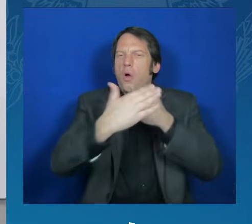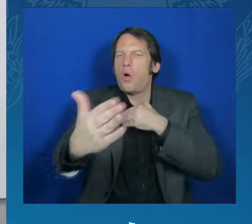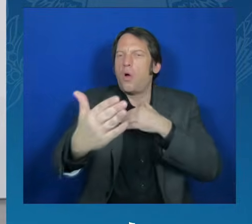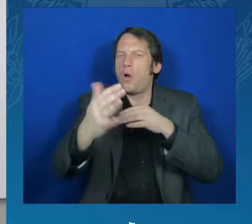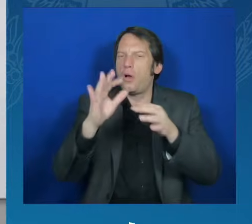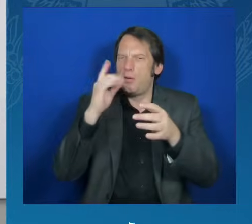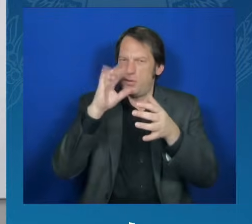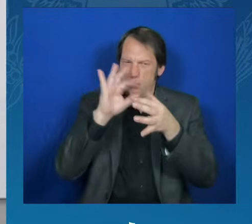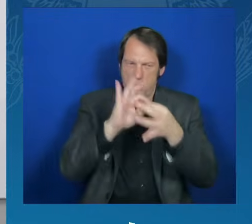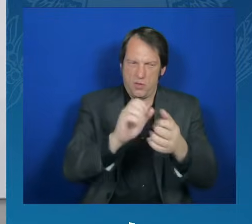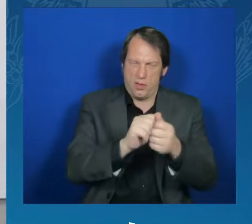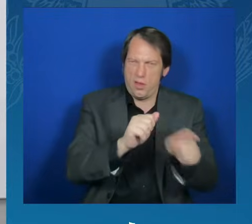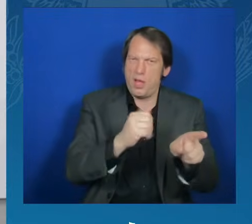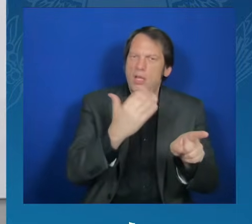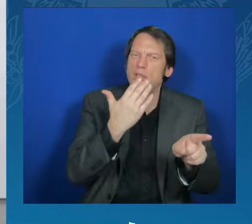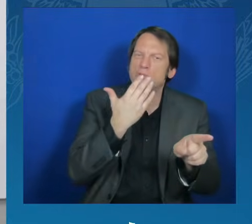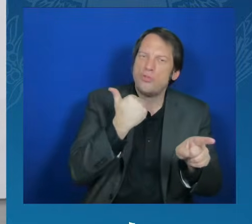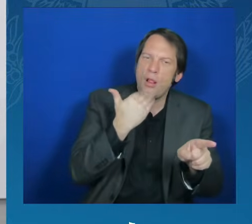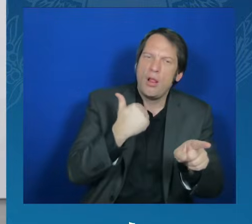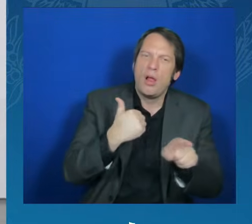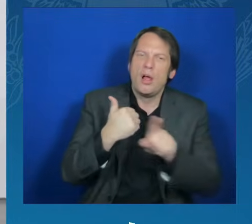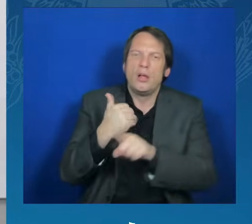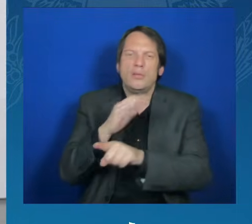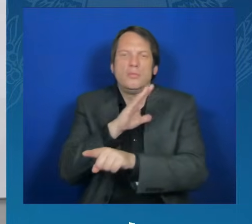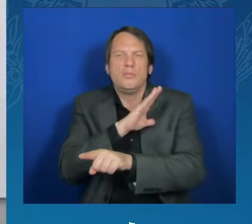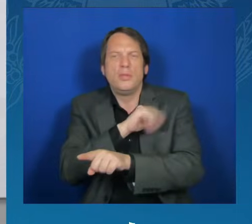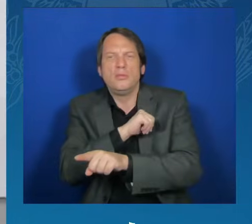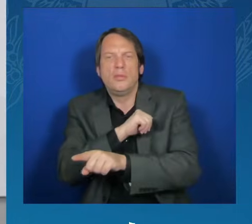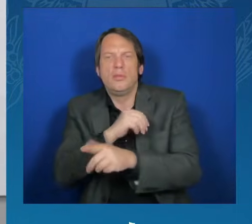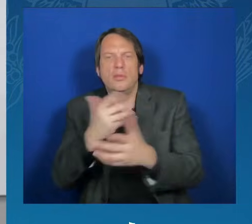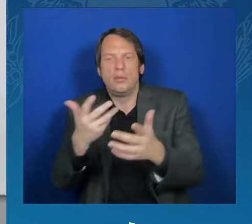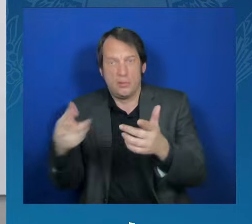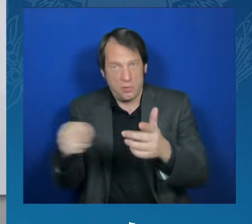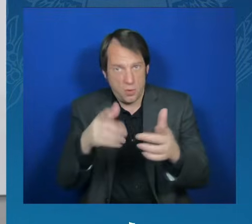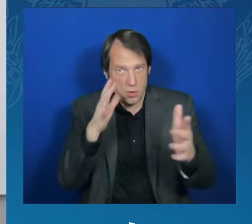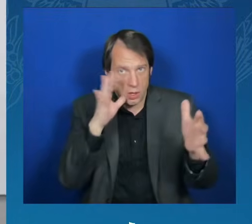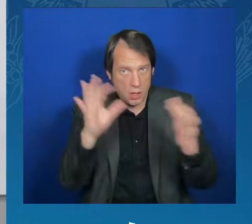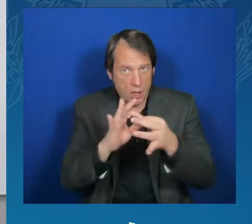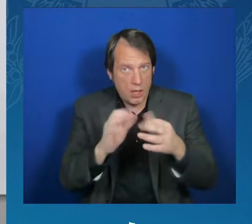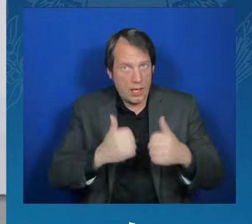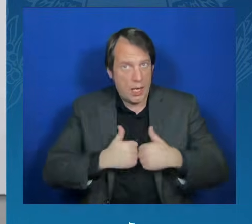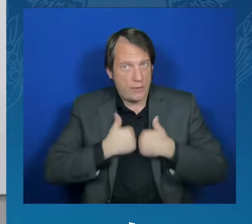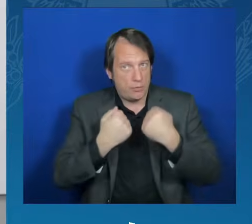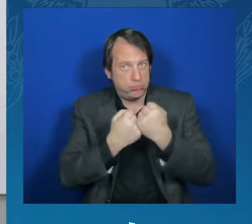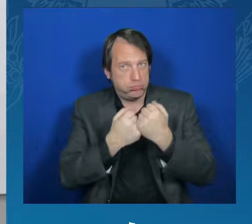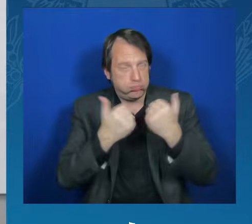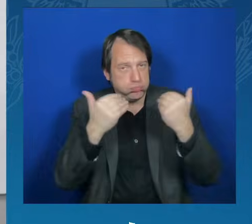Will it be possible, what we mentioned earlier -- also with respect to Rwanda, where there was a genocide --